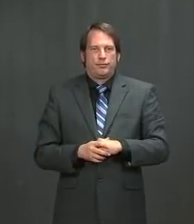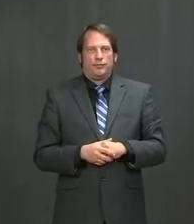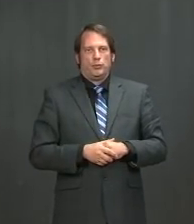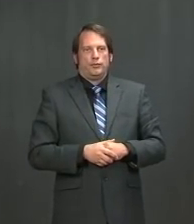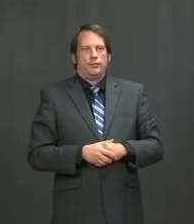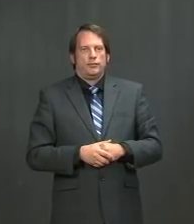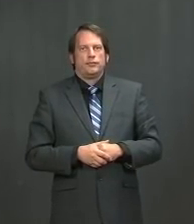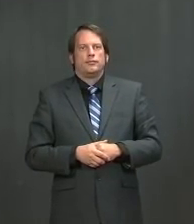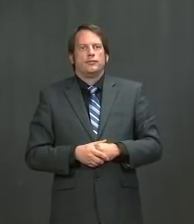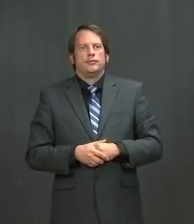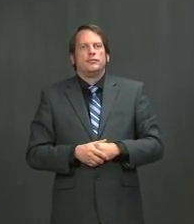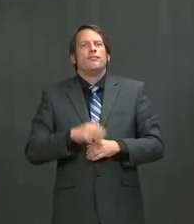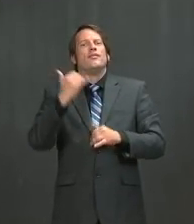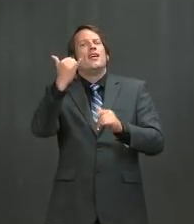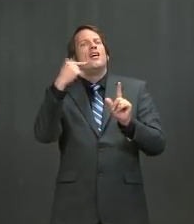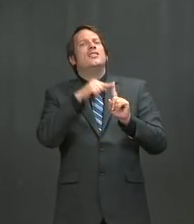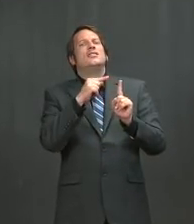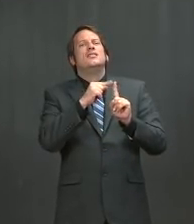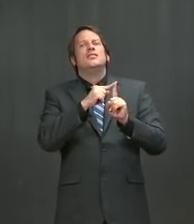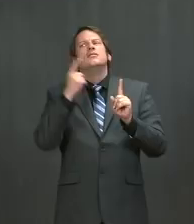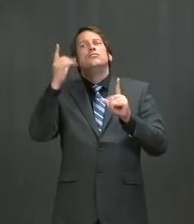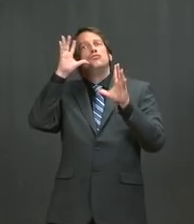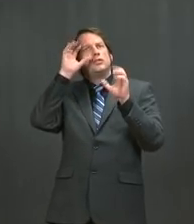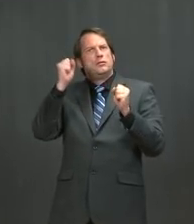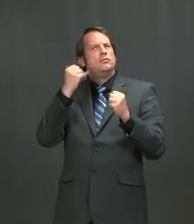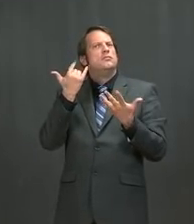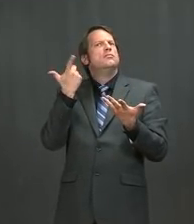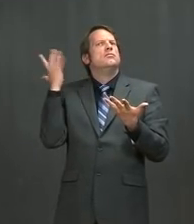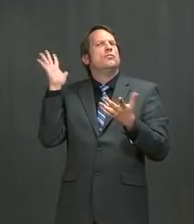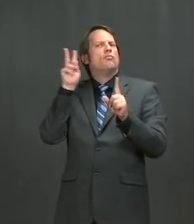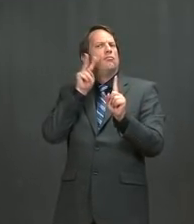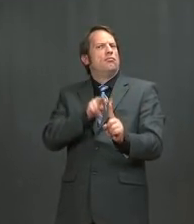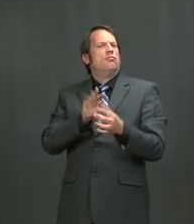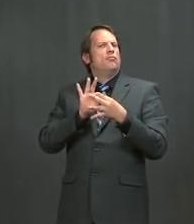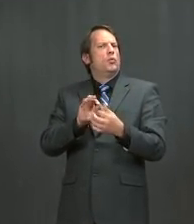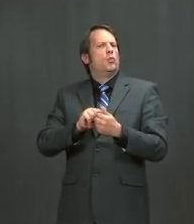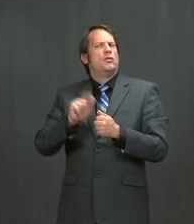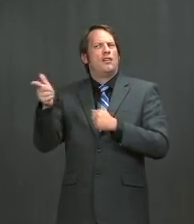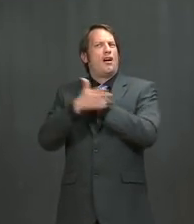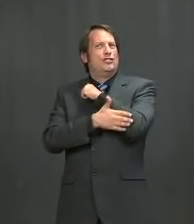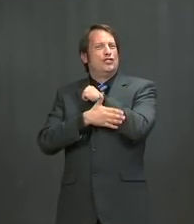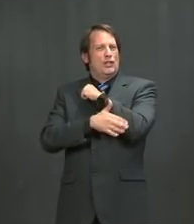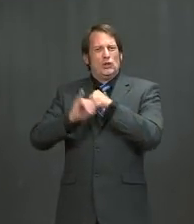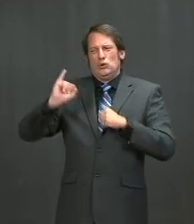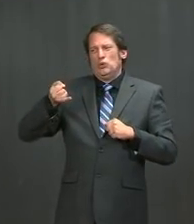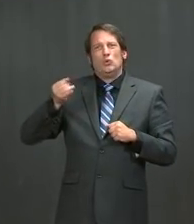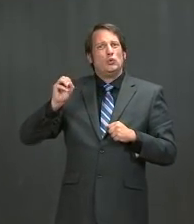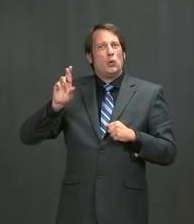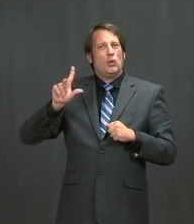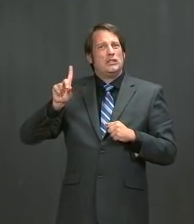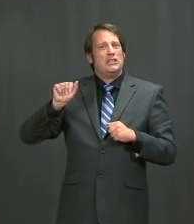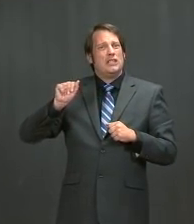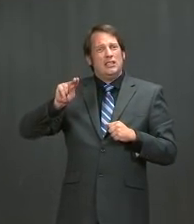long an important country and an ally and a buffer against some of the hotter events in that part of the world?